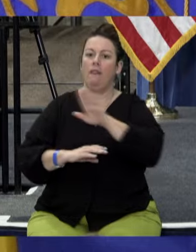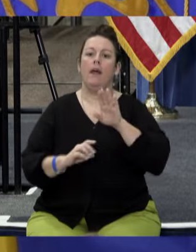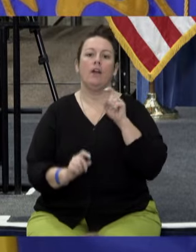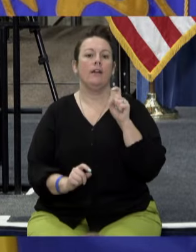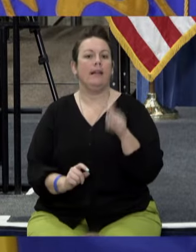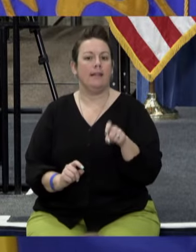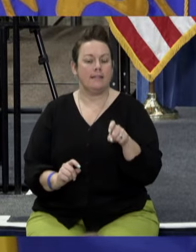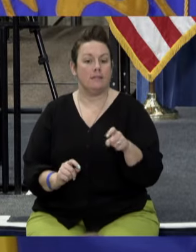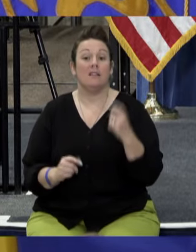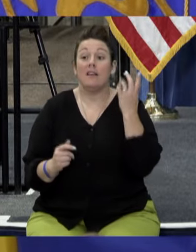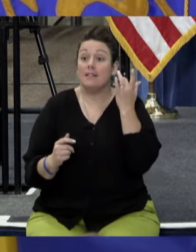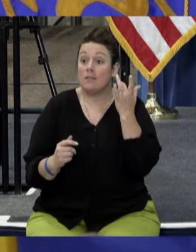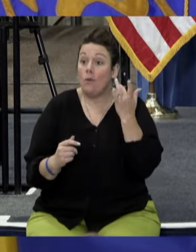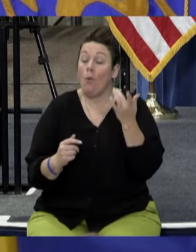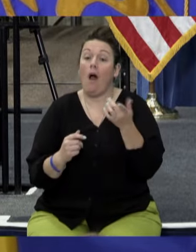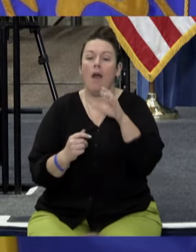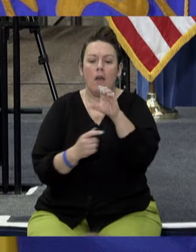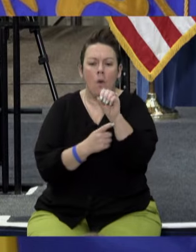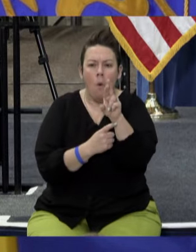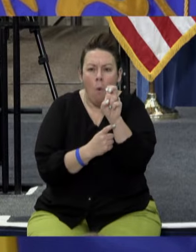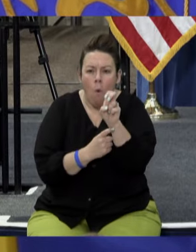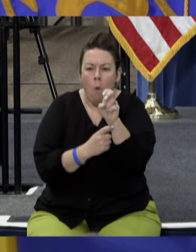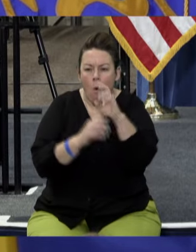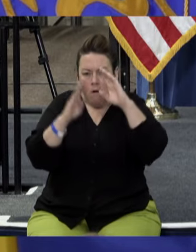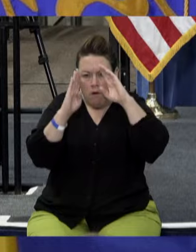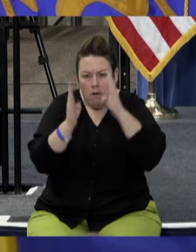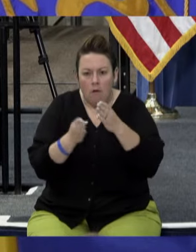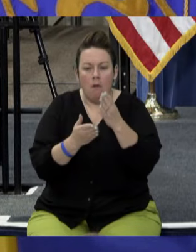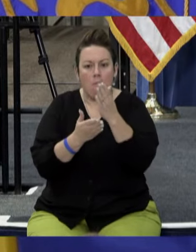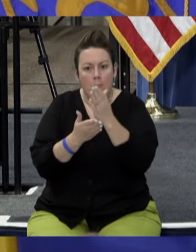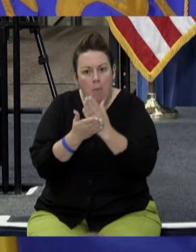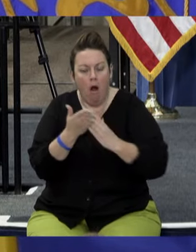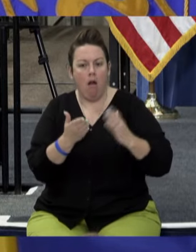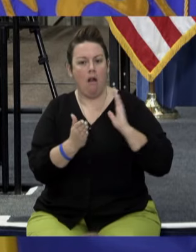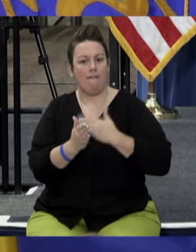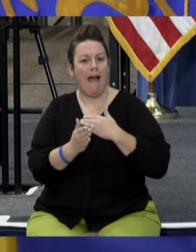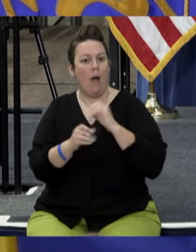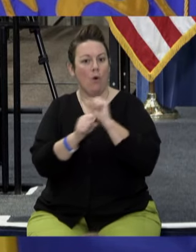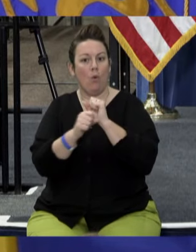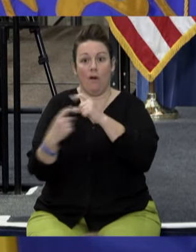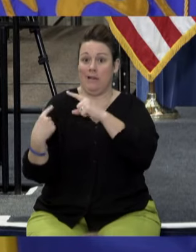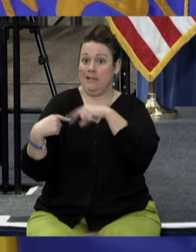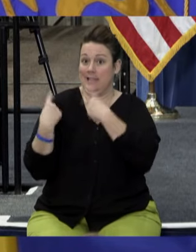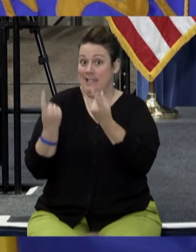It's why a core part of our work since the turn of this century has been to